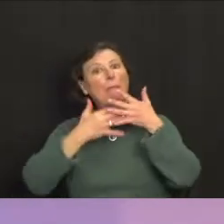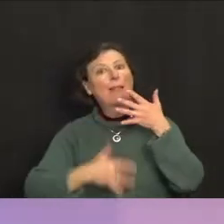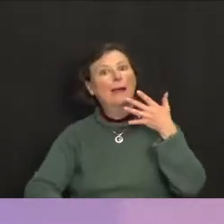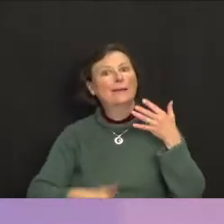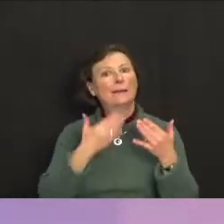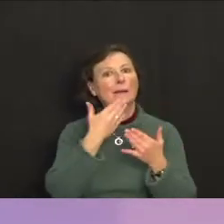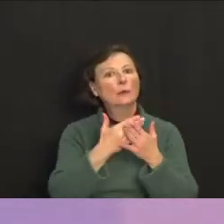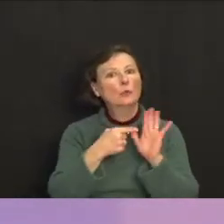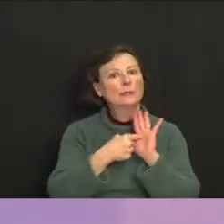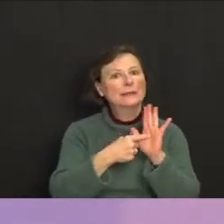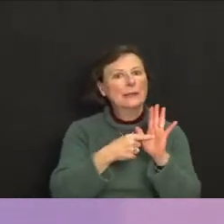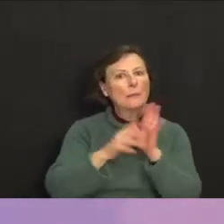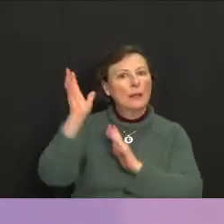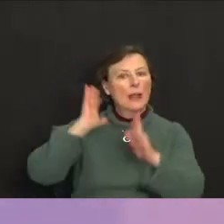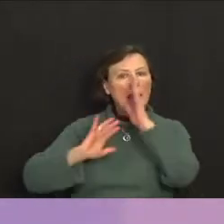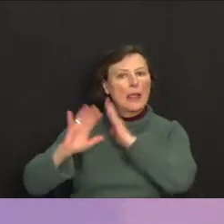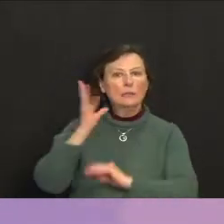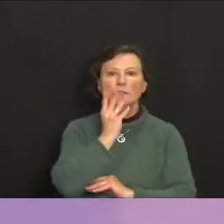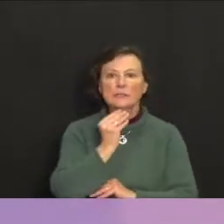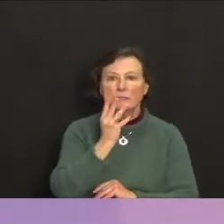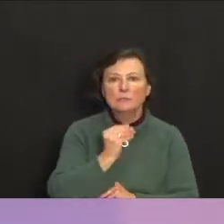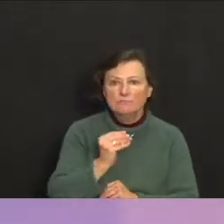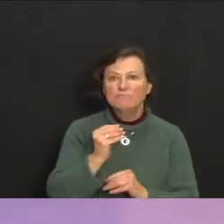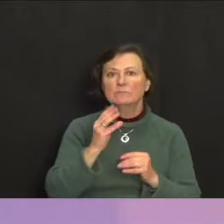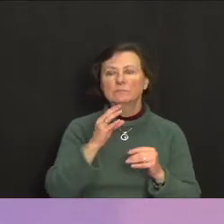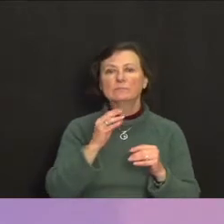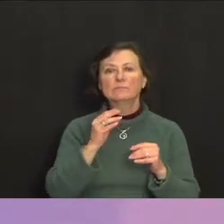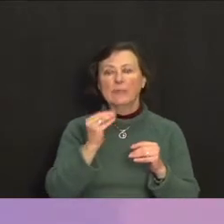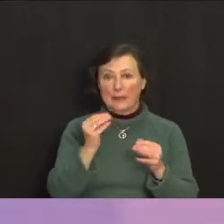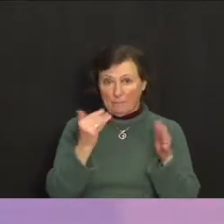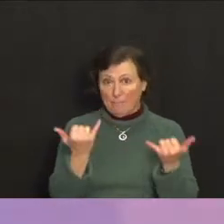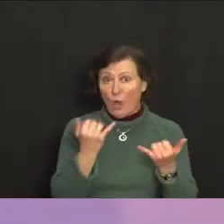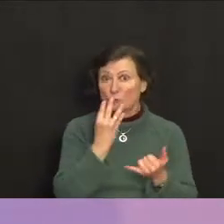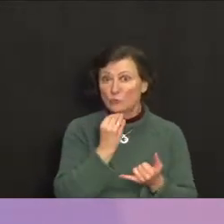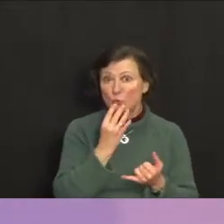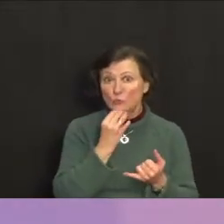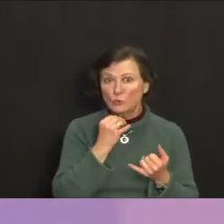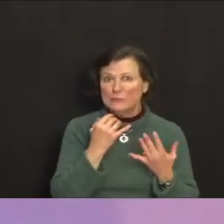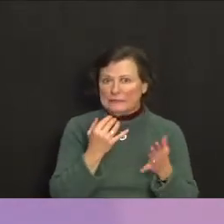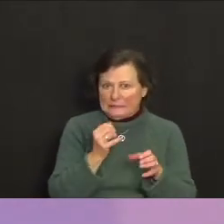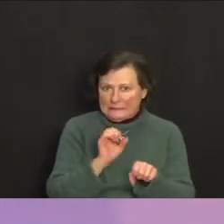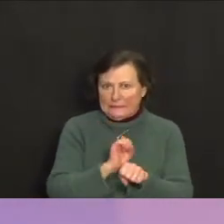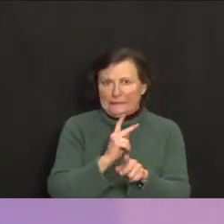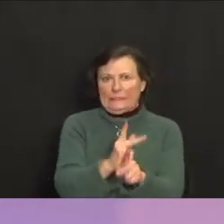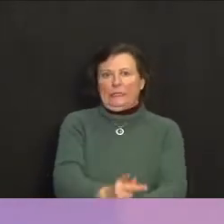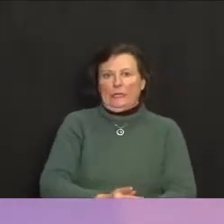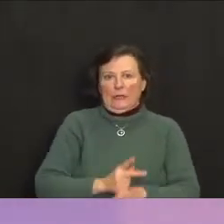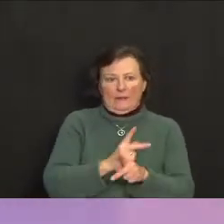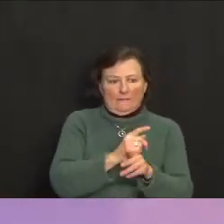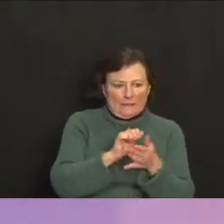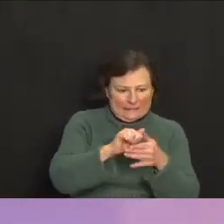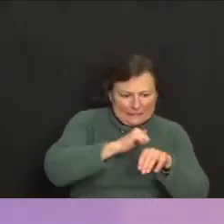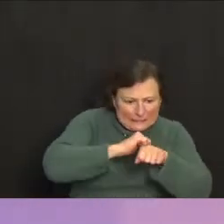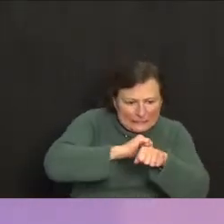Ancient Hebrews and modern Jews take great pains to remove every trace of it from food, while others,